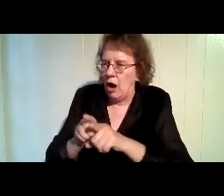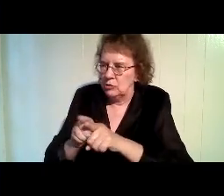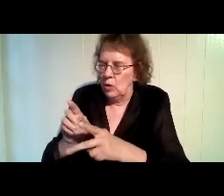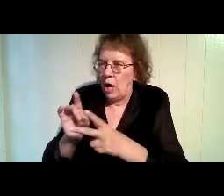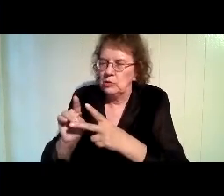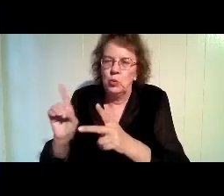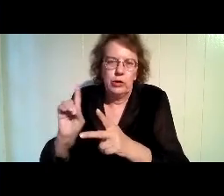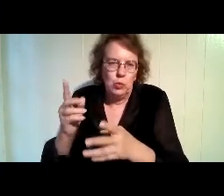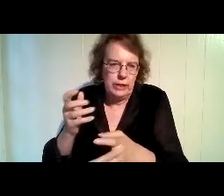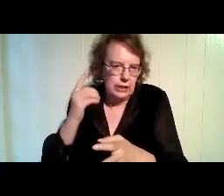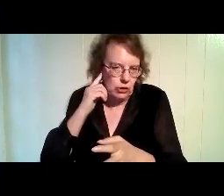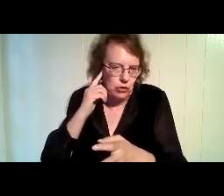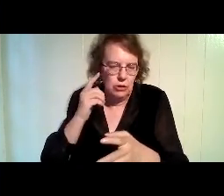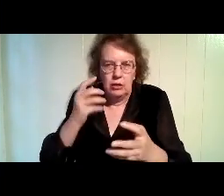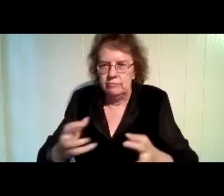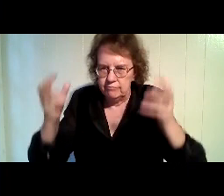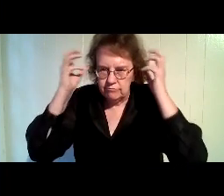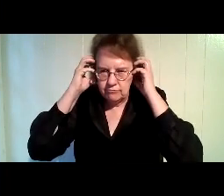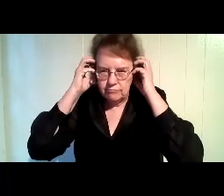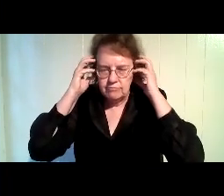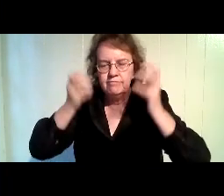speakers you want to attach it to, you can choose from here.